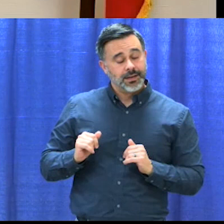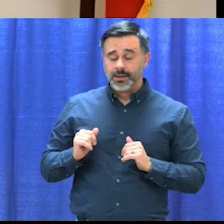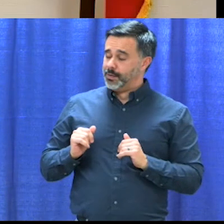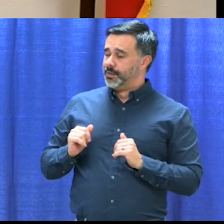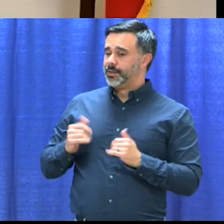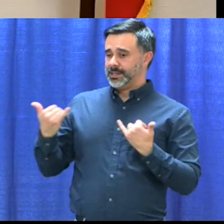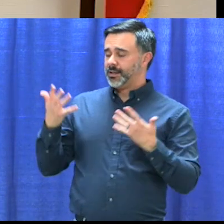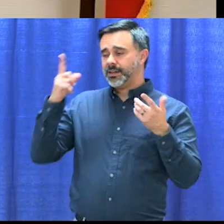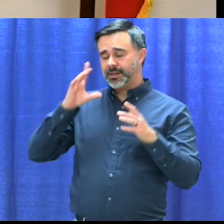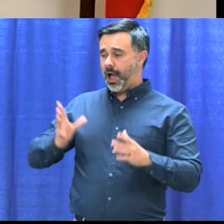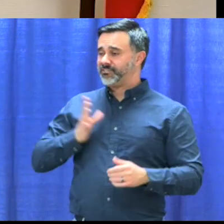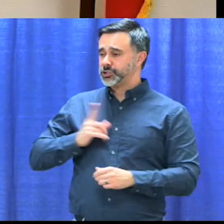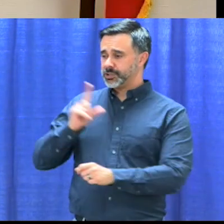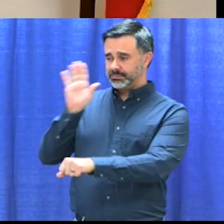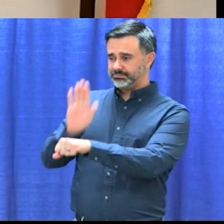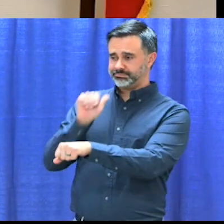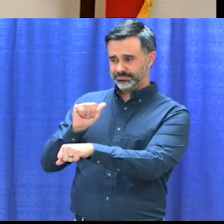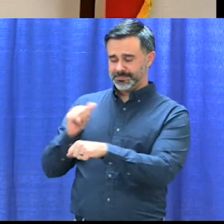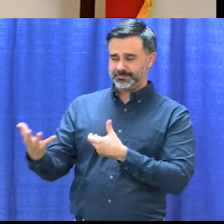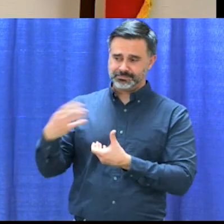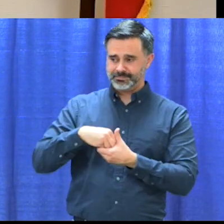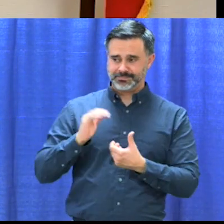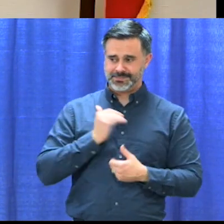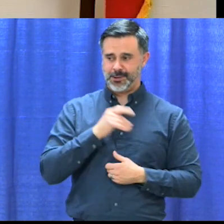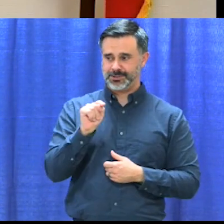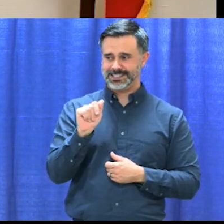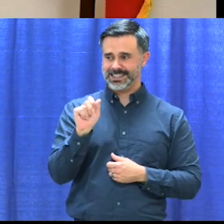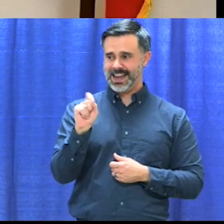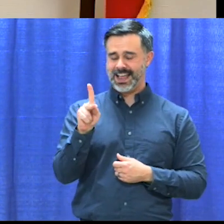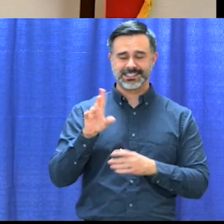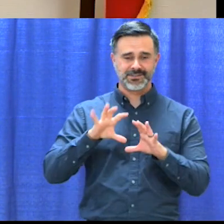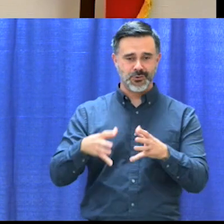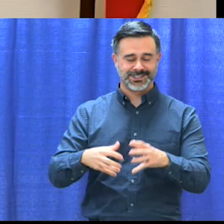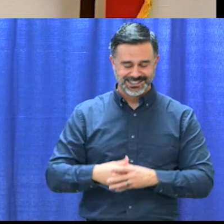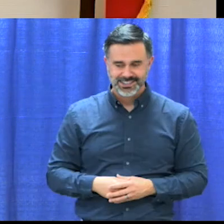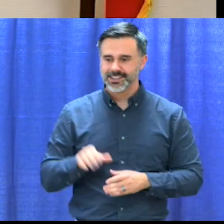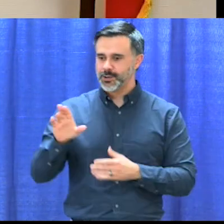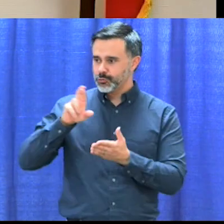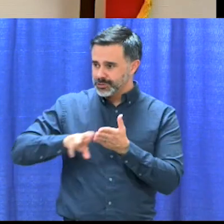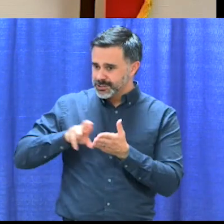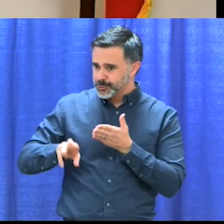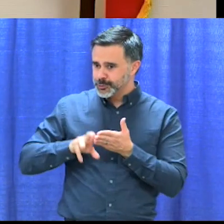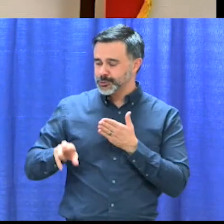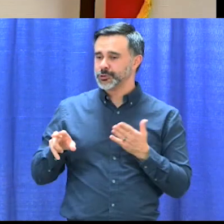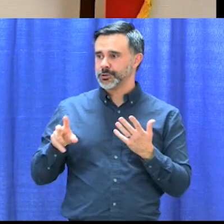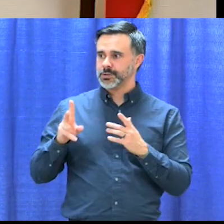We want to hear about your research and your research as you're putting it into practice.